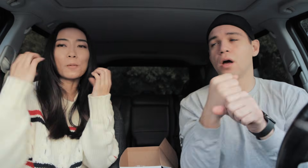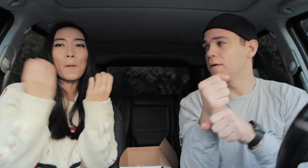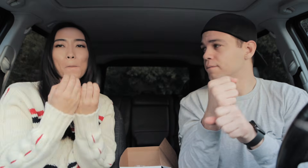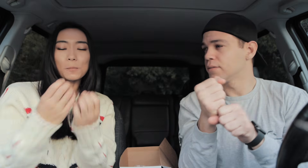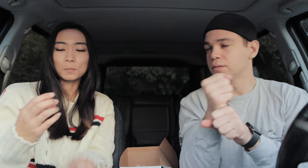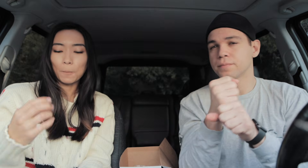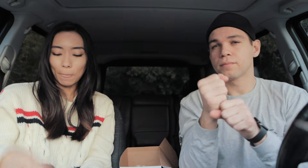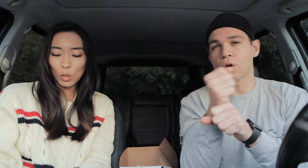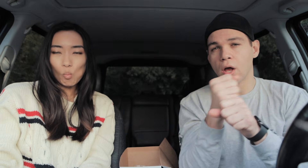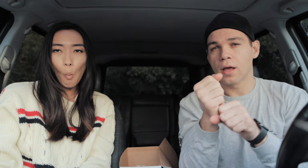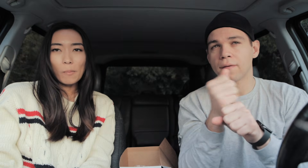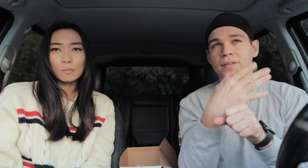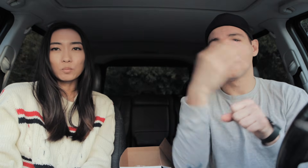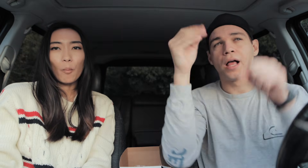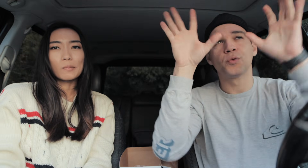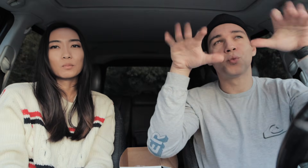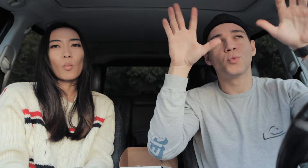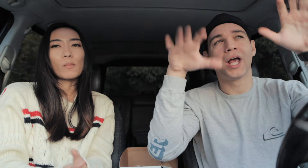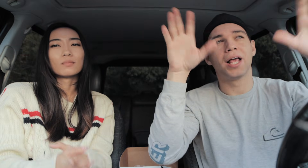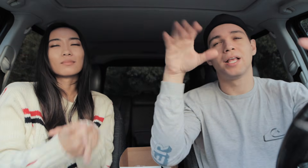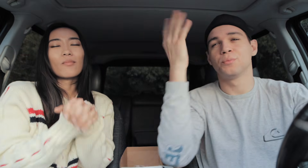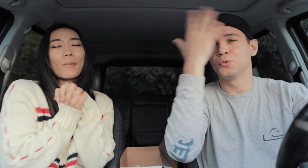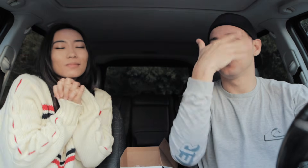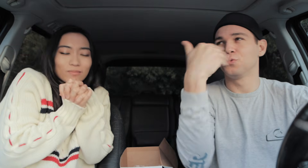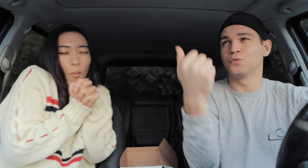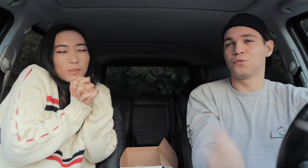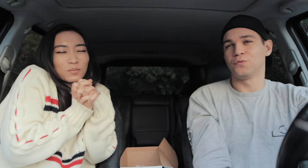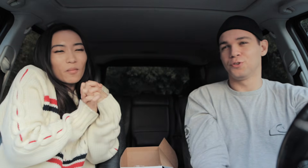donut coffee and rain beautiful